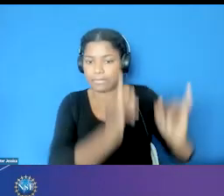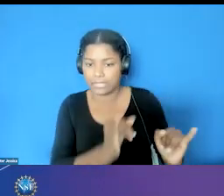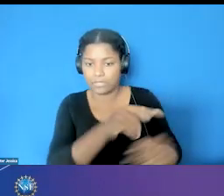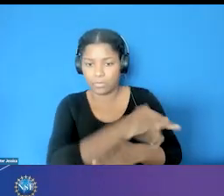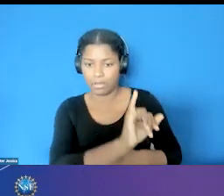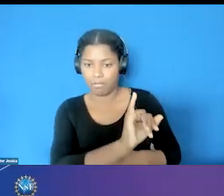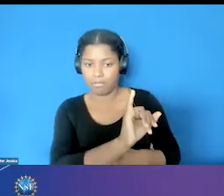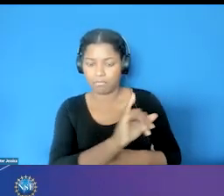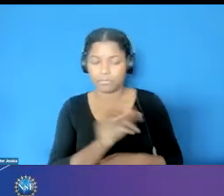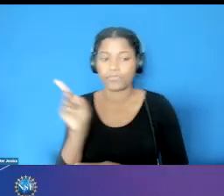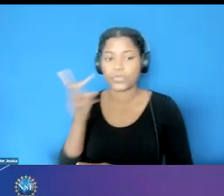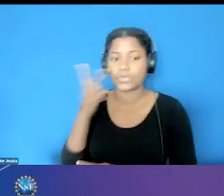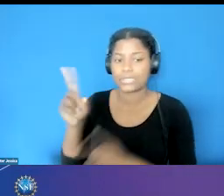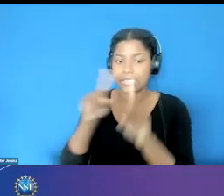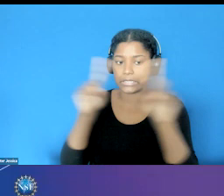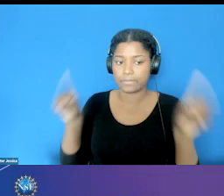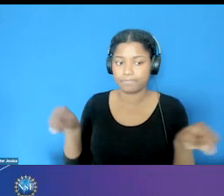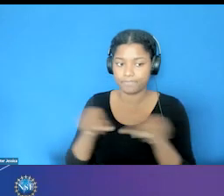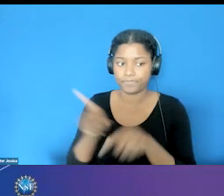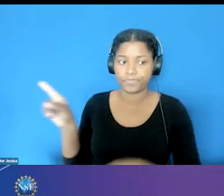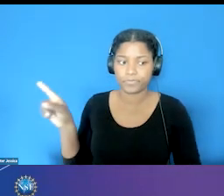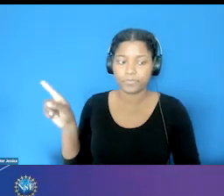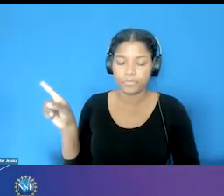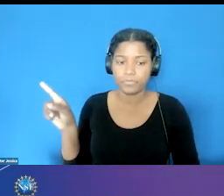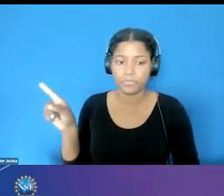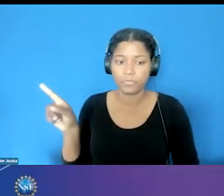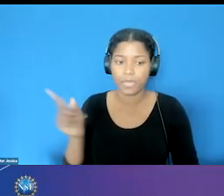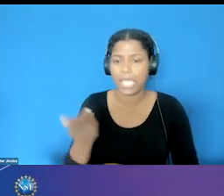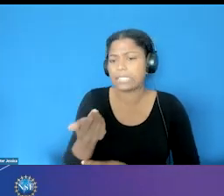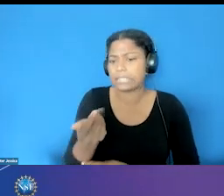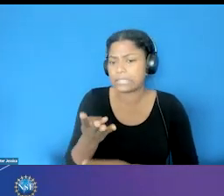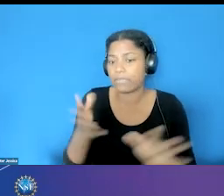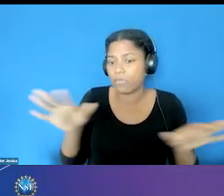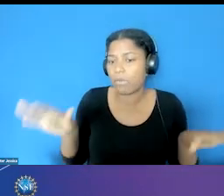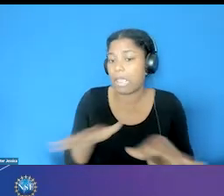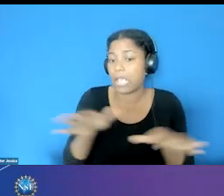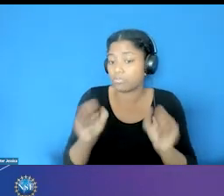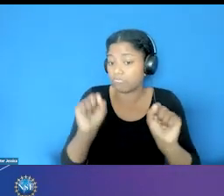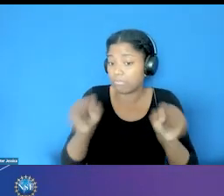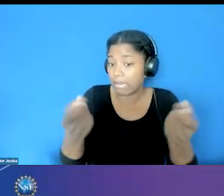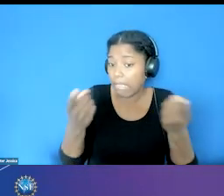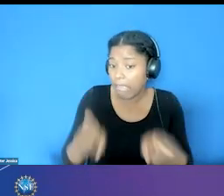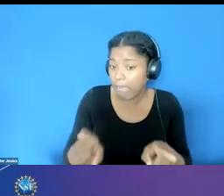As you can see here from this screen, there are several actions that can happen with an award.